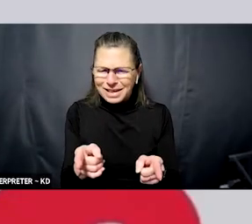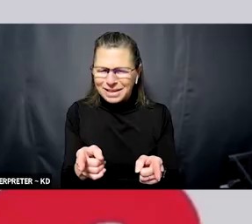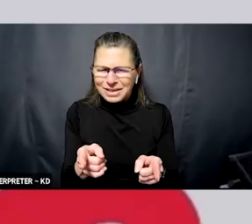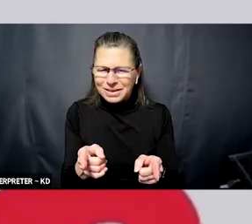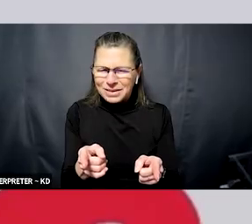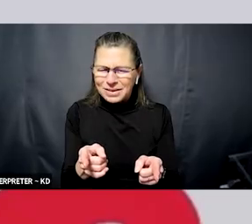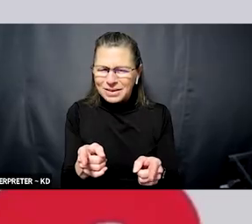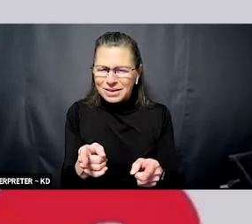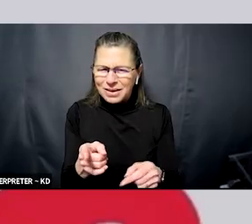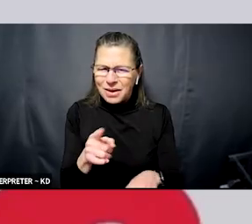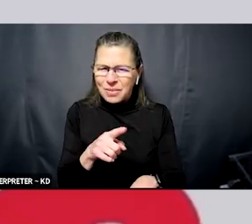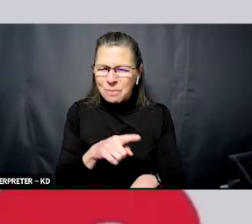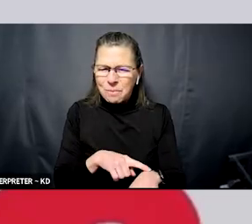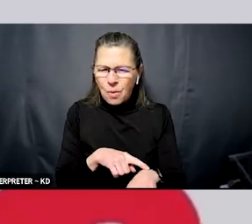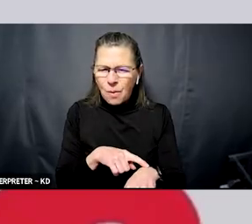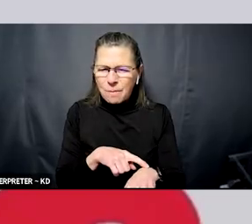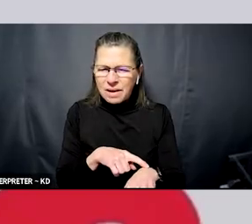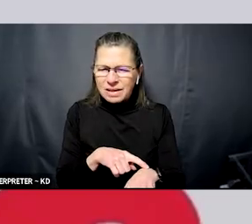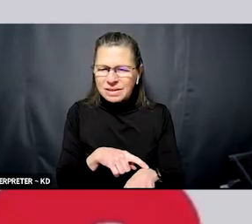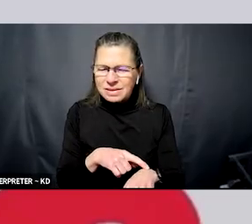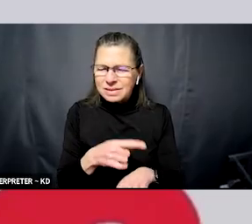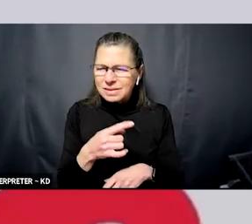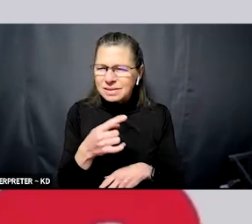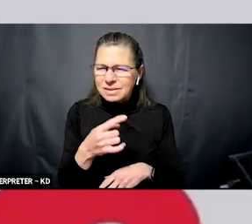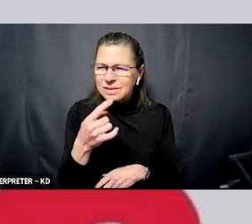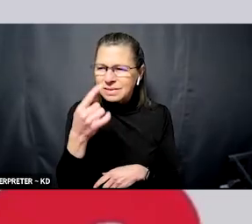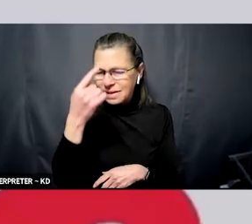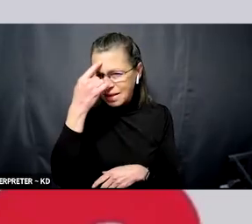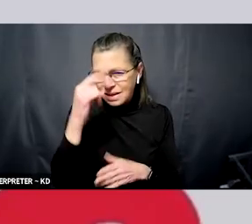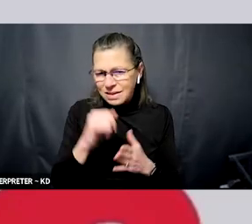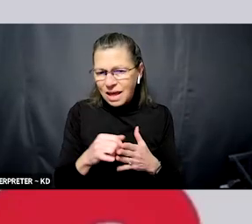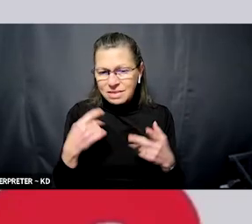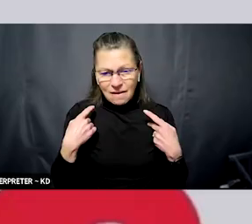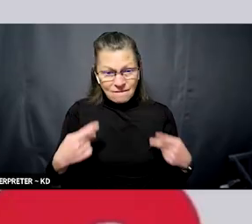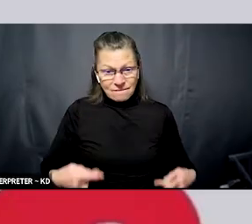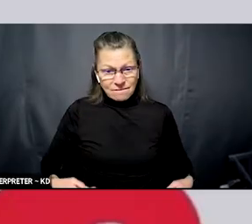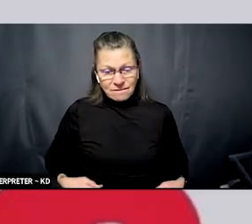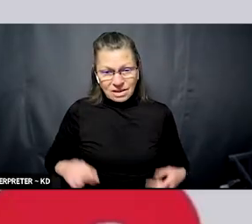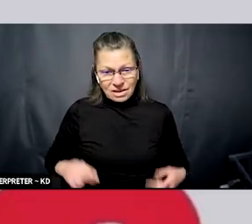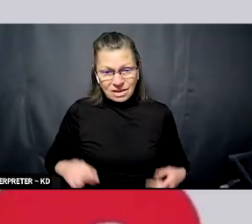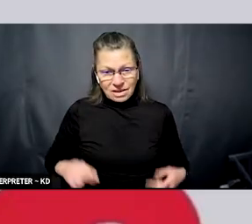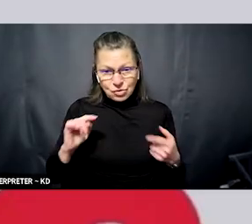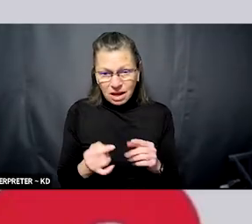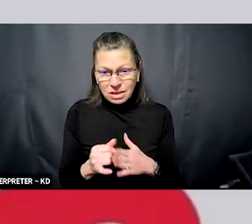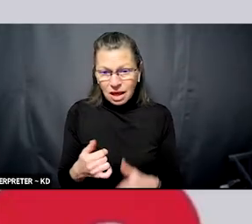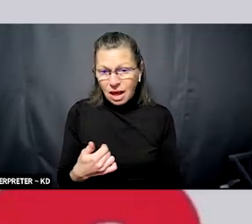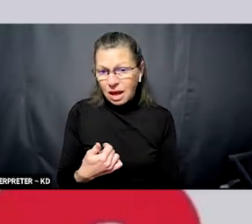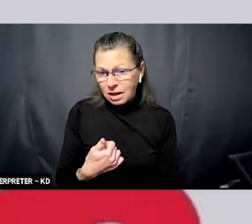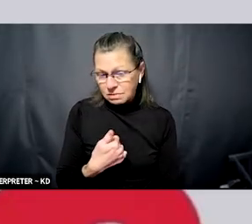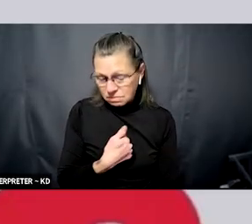when, let me see, I think that the physical pain, speaking from my personal point of view,